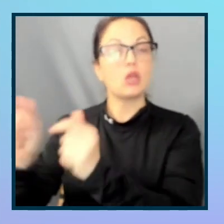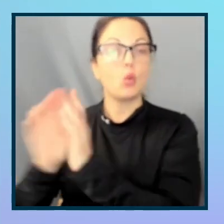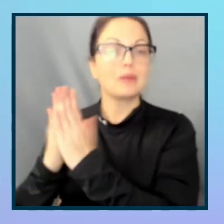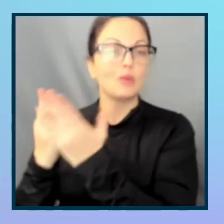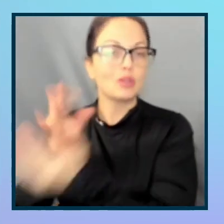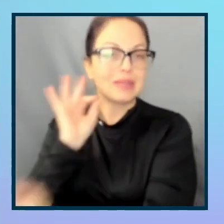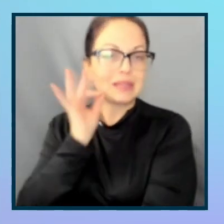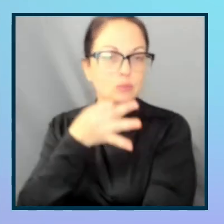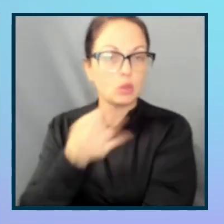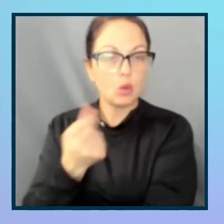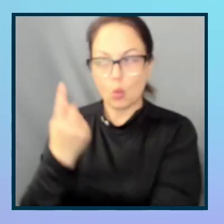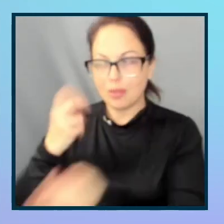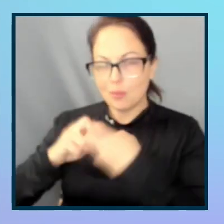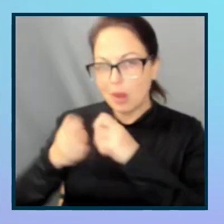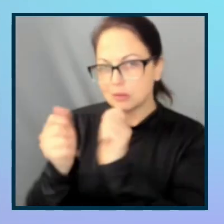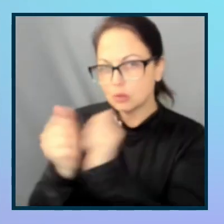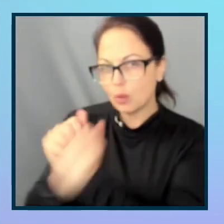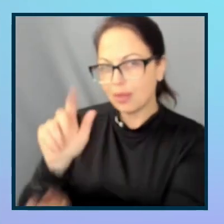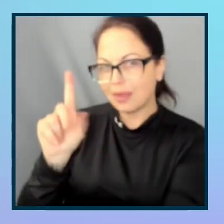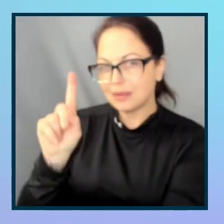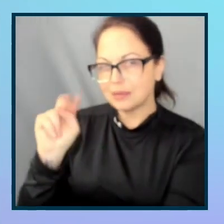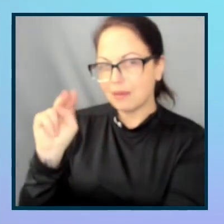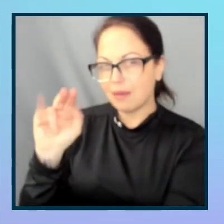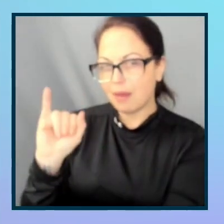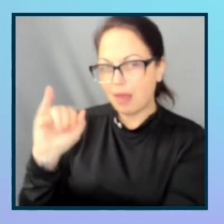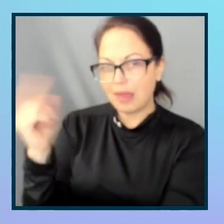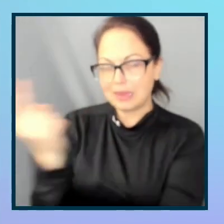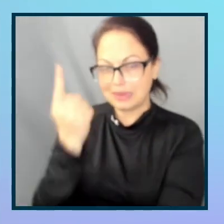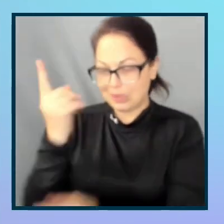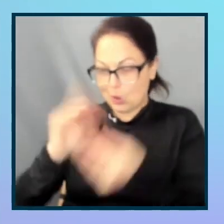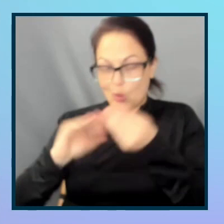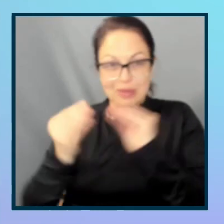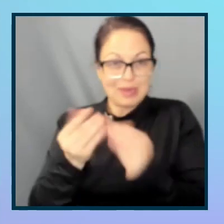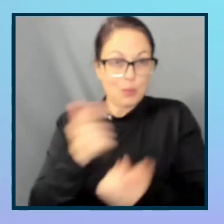One of the problems with D&I is that the only number we have is in the United States,